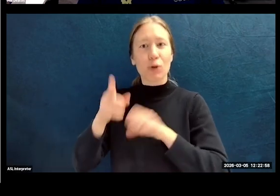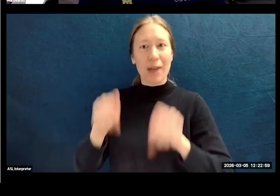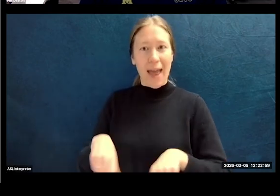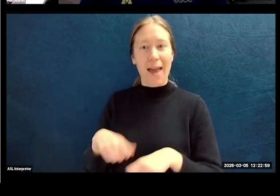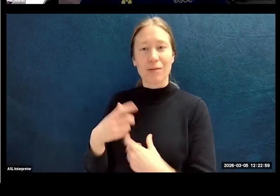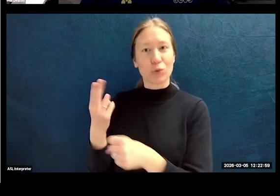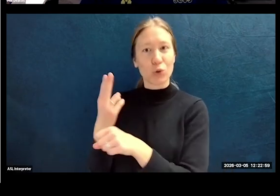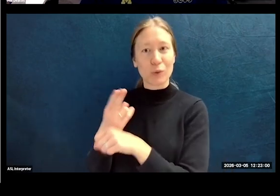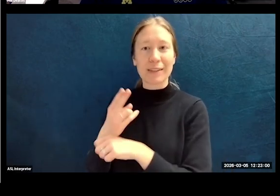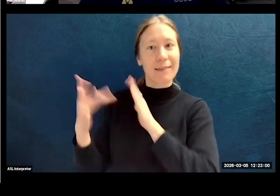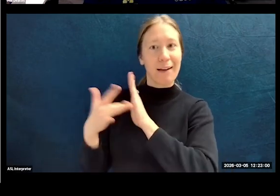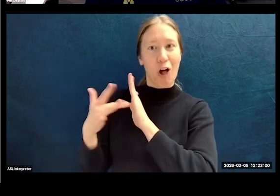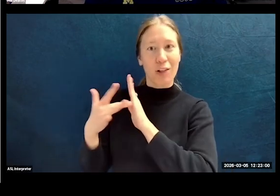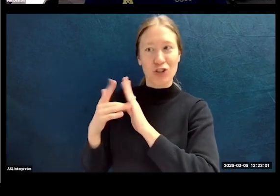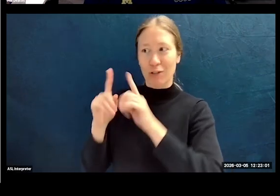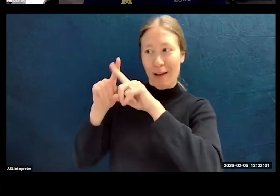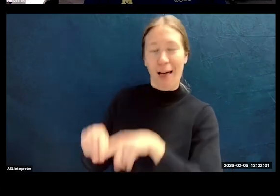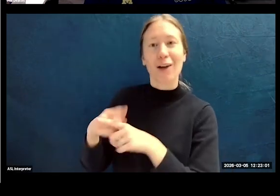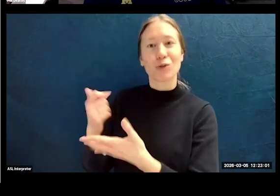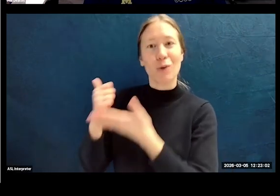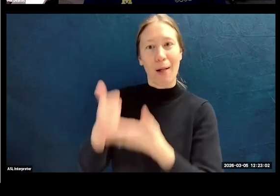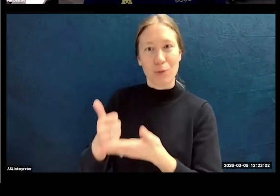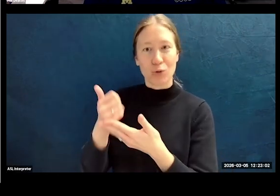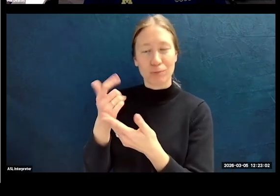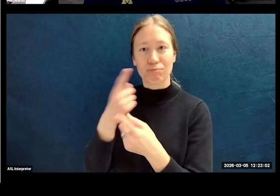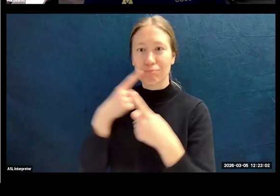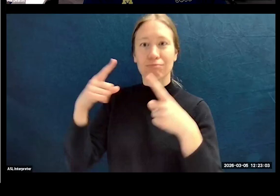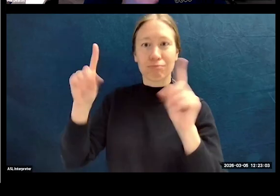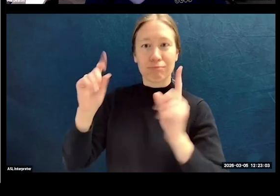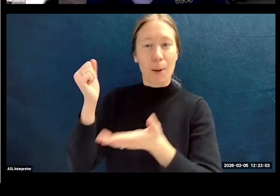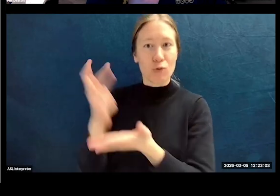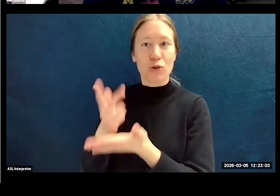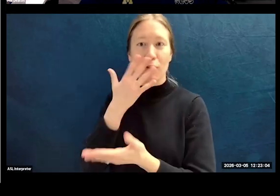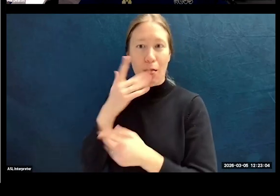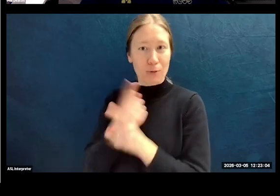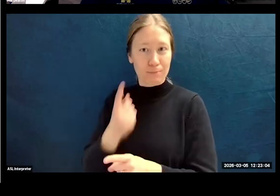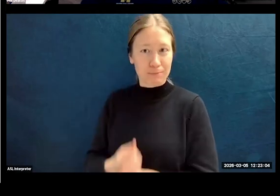You can use technology to help you with that. Secondly, you should avoid using color alone